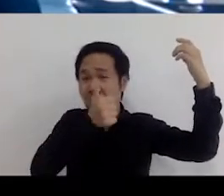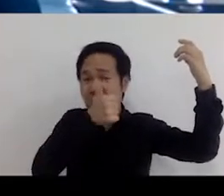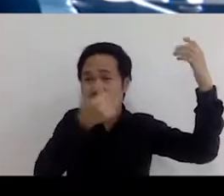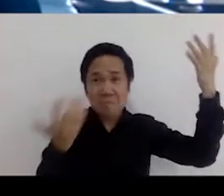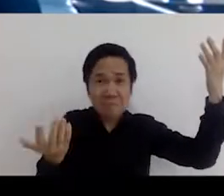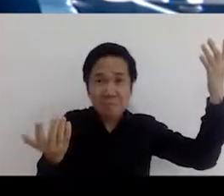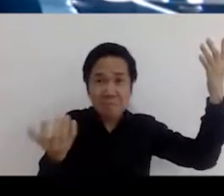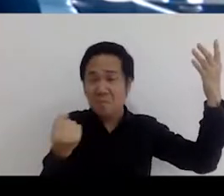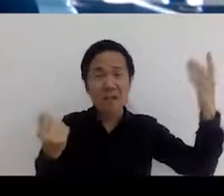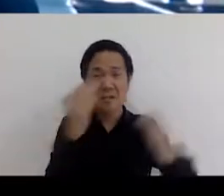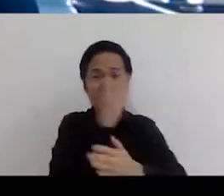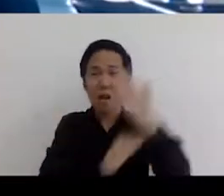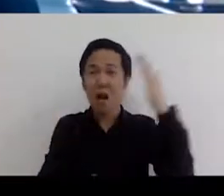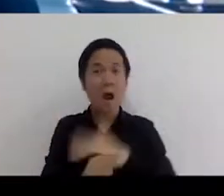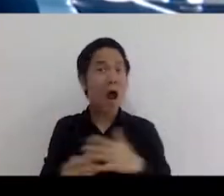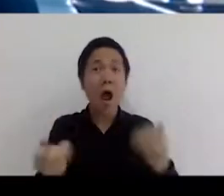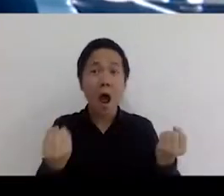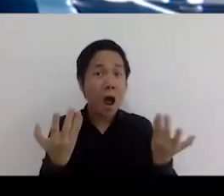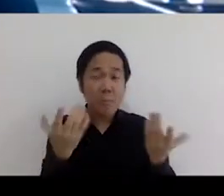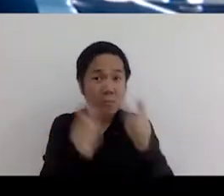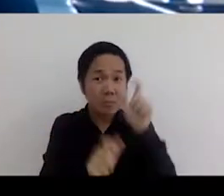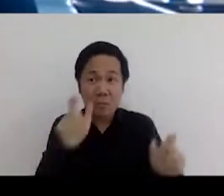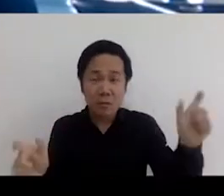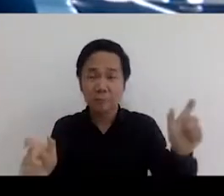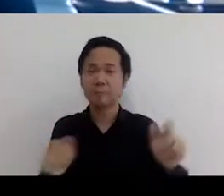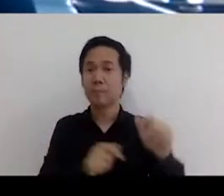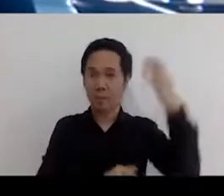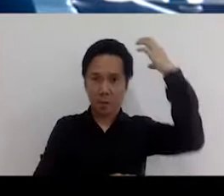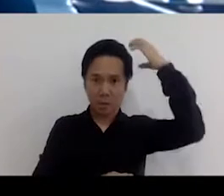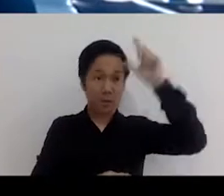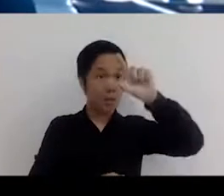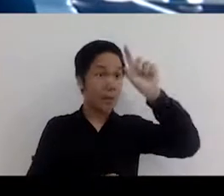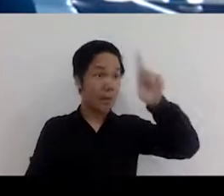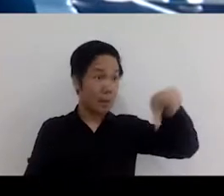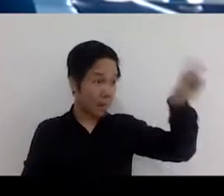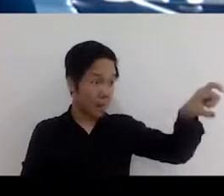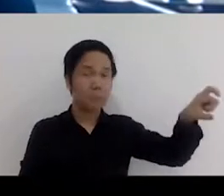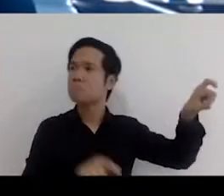Guess what? Most of the companies would rather pay the fine than recruit people with disability.